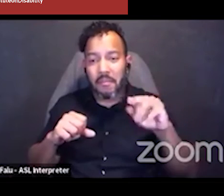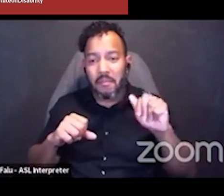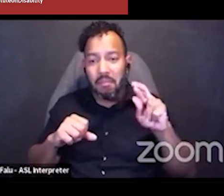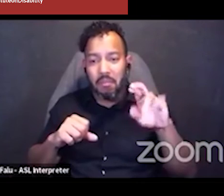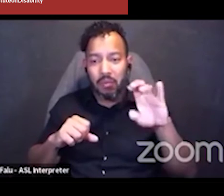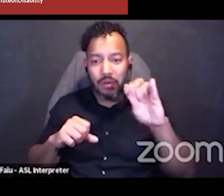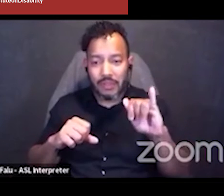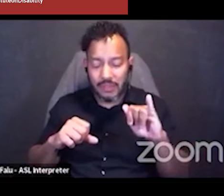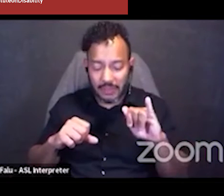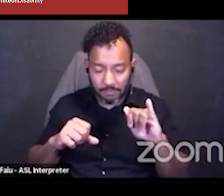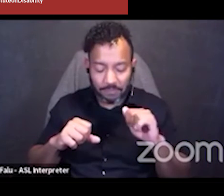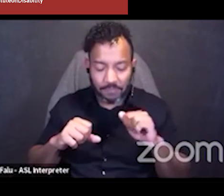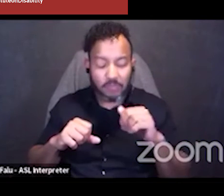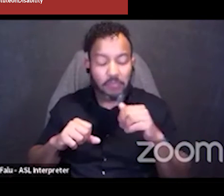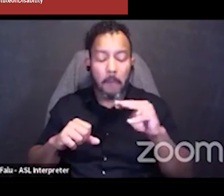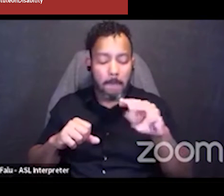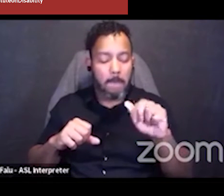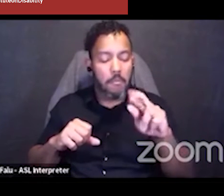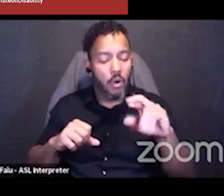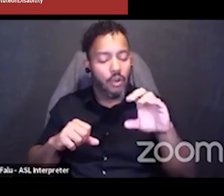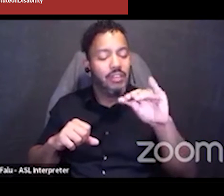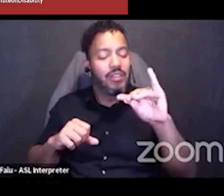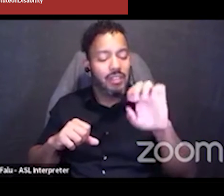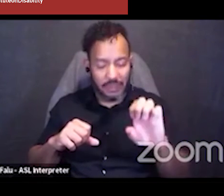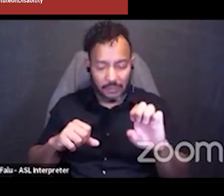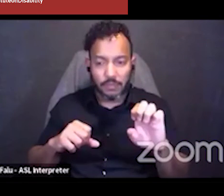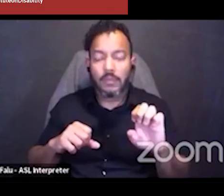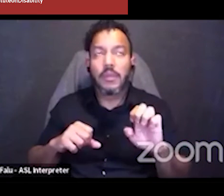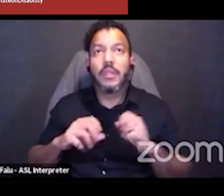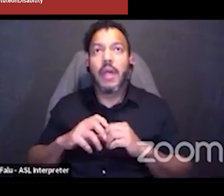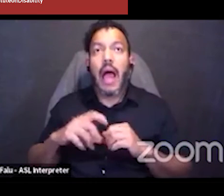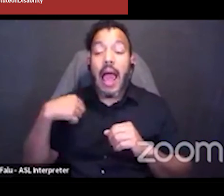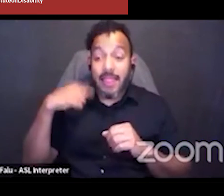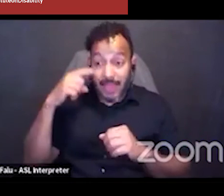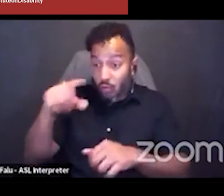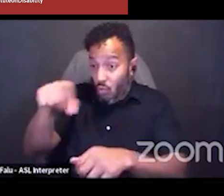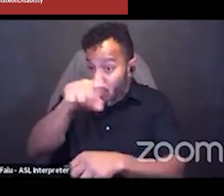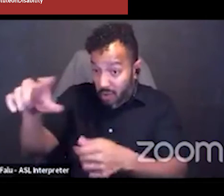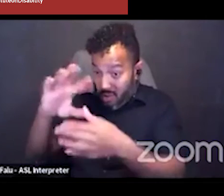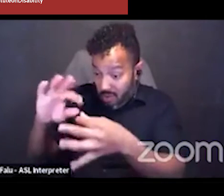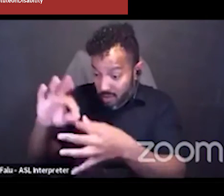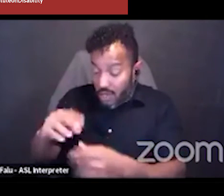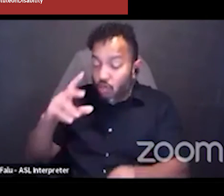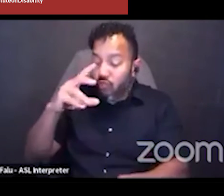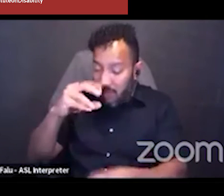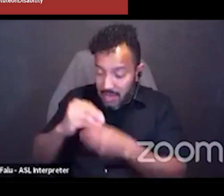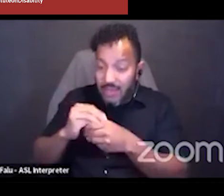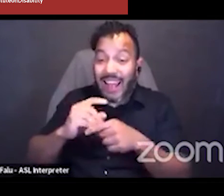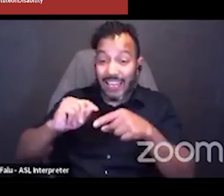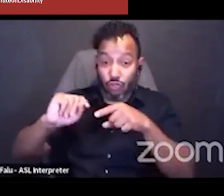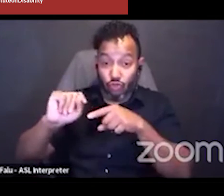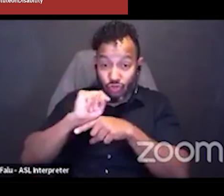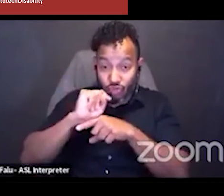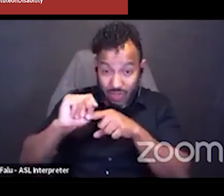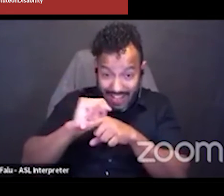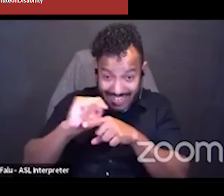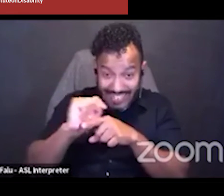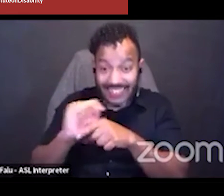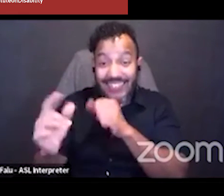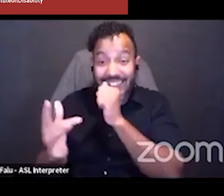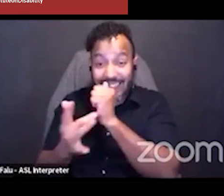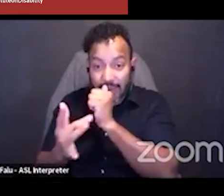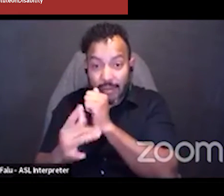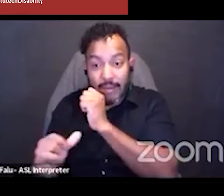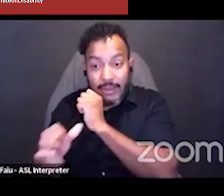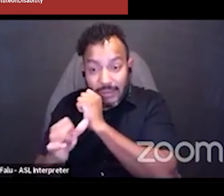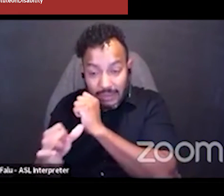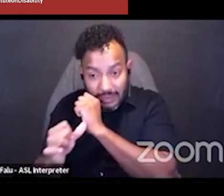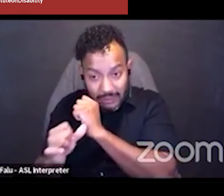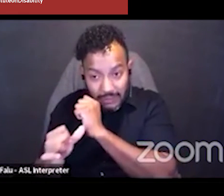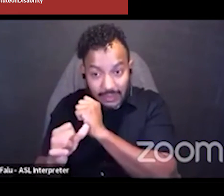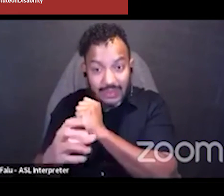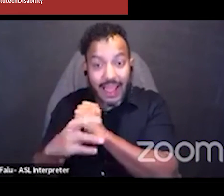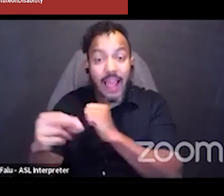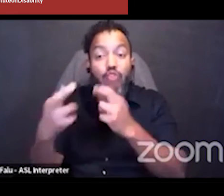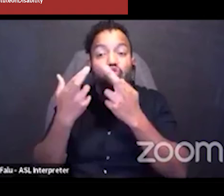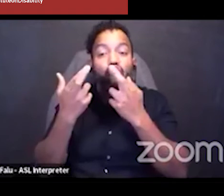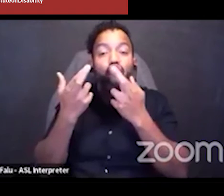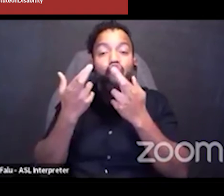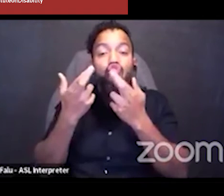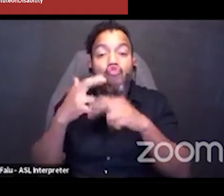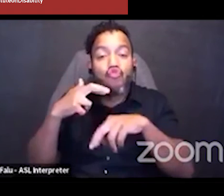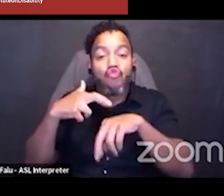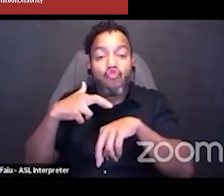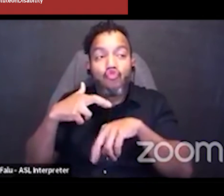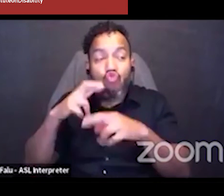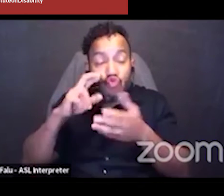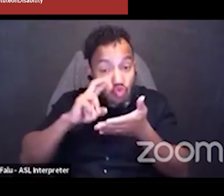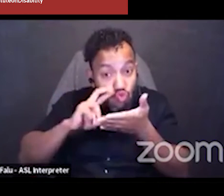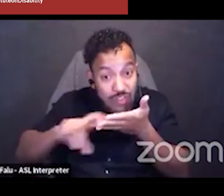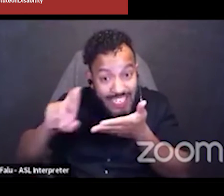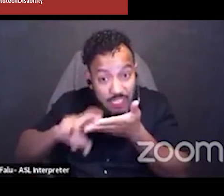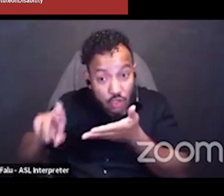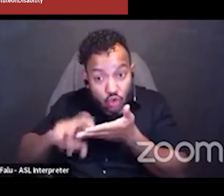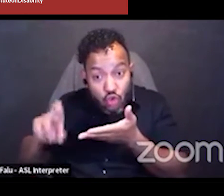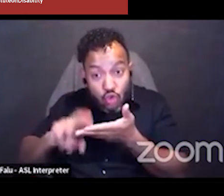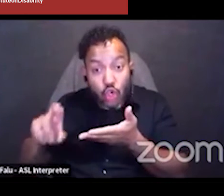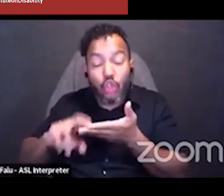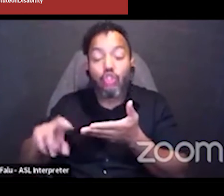There needs to be a training, technical assistance and research capacity across the country.